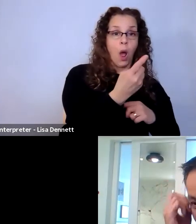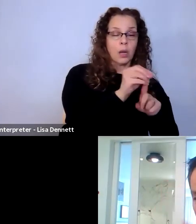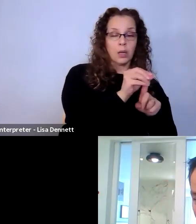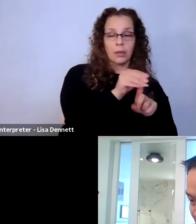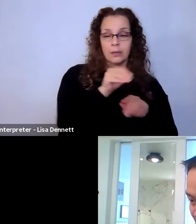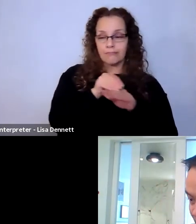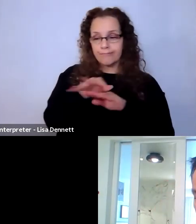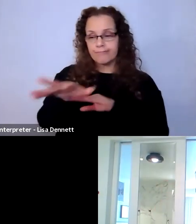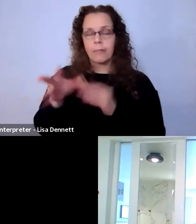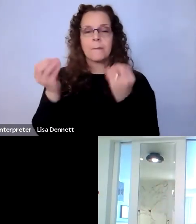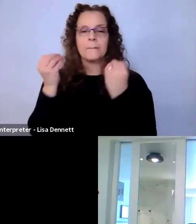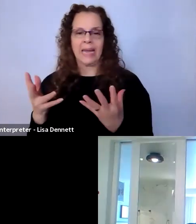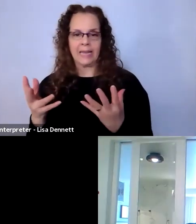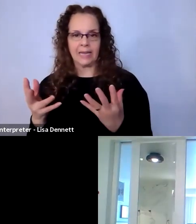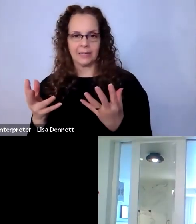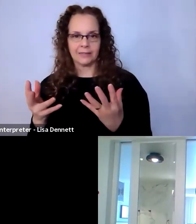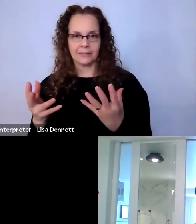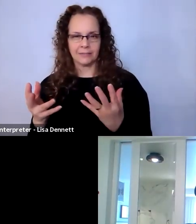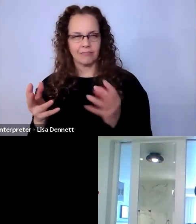Joe Devon: Exactly and what i've been telling people lately is, you